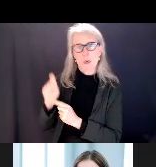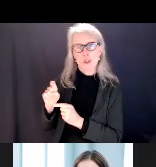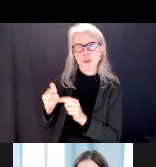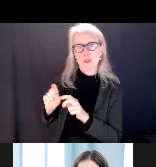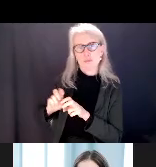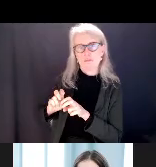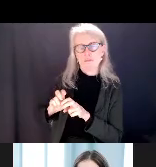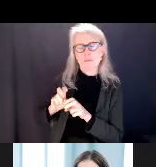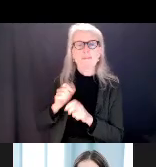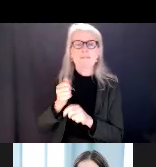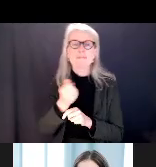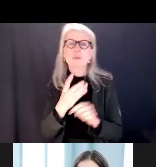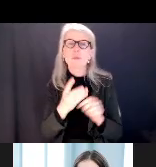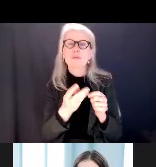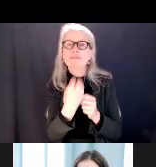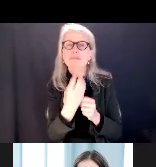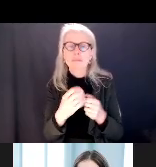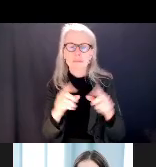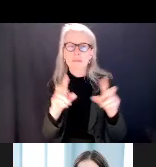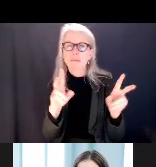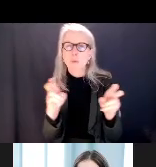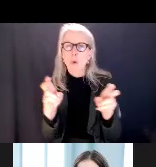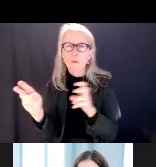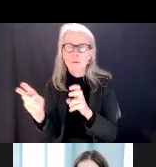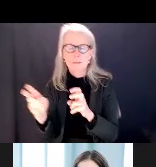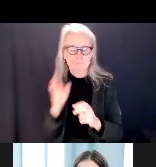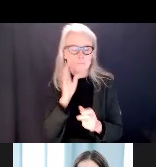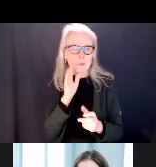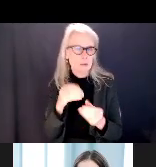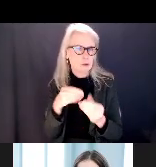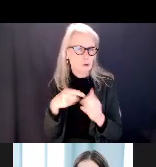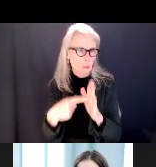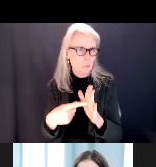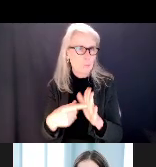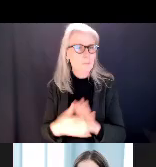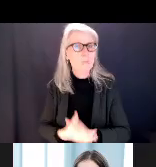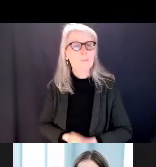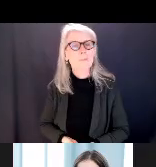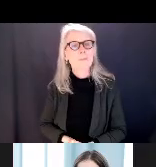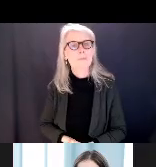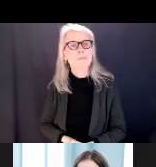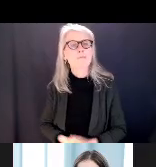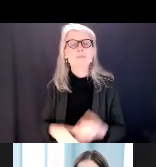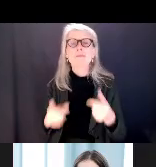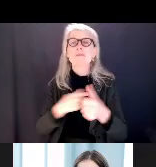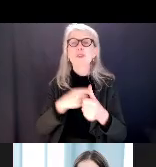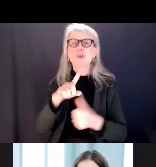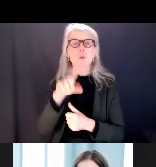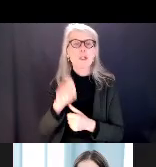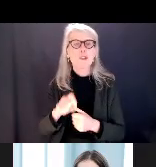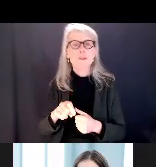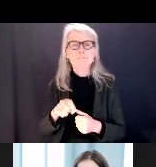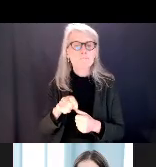quotes uh that were provided that day. So, we asked, "What are you hearing from your clients